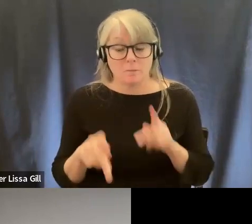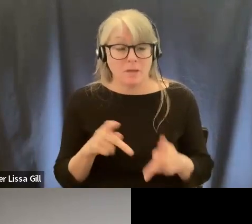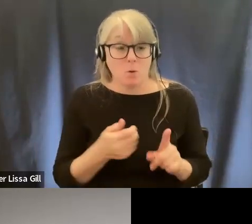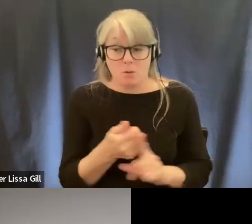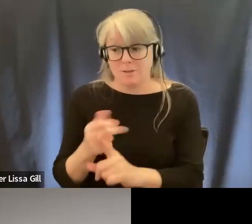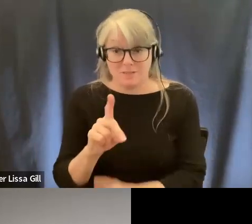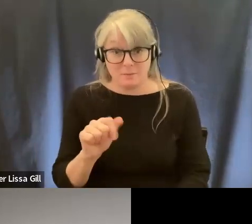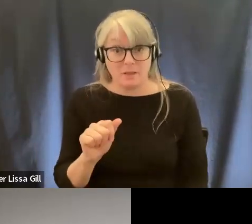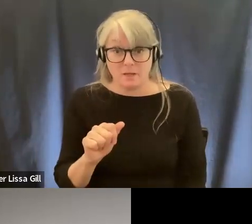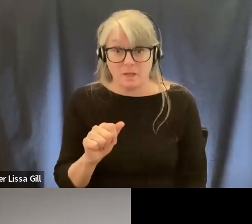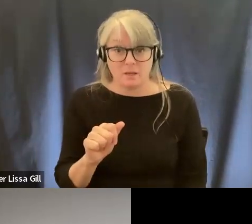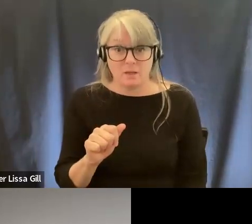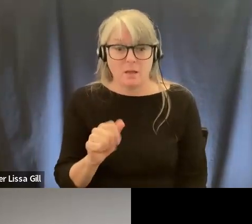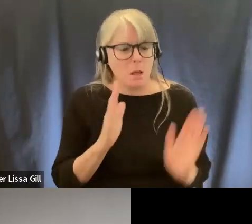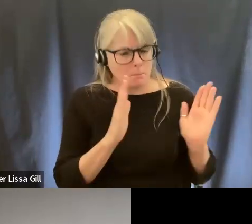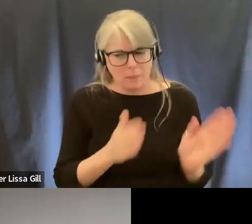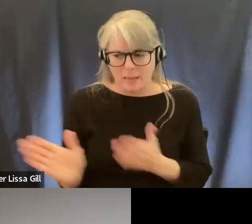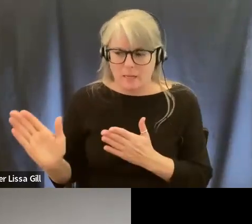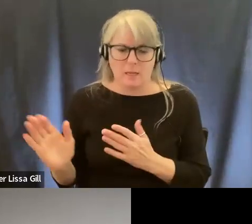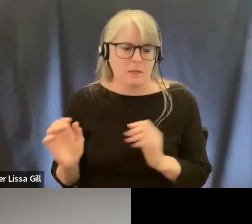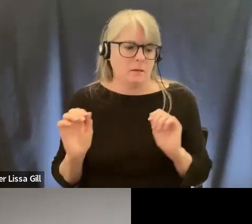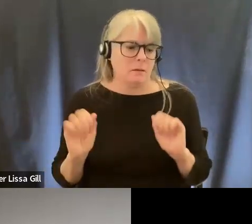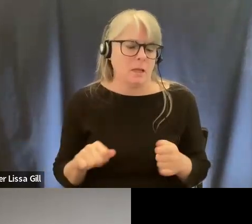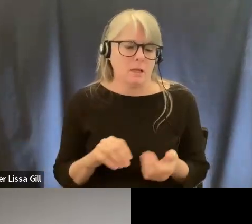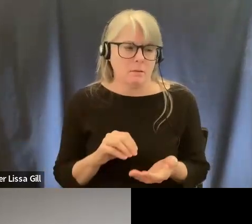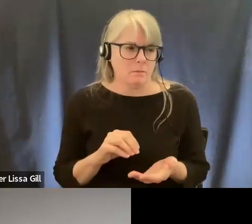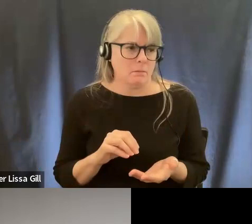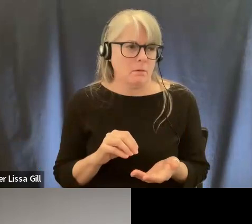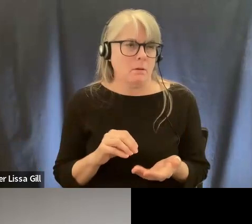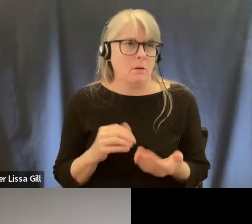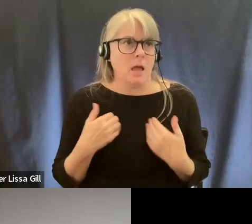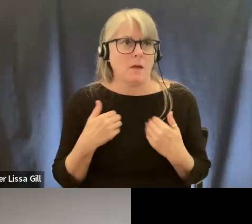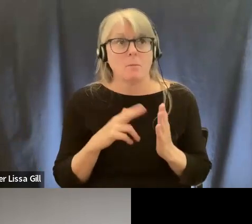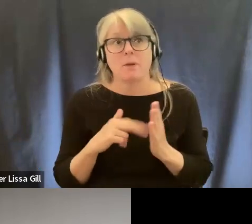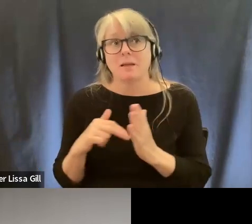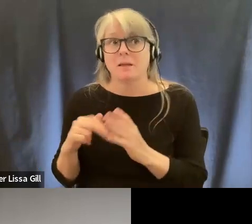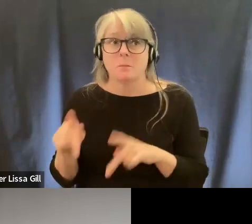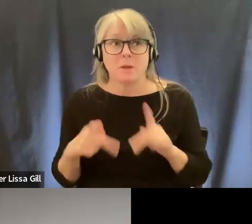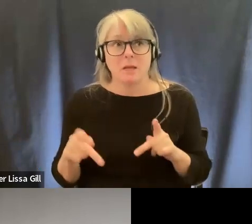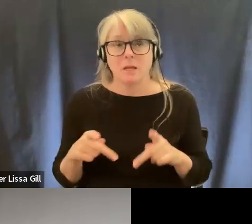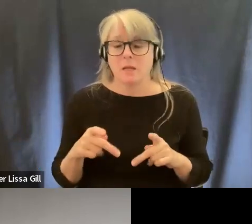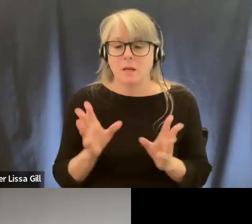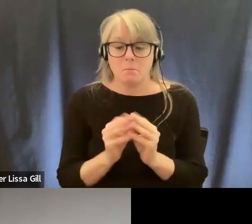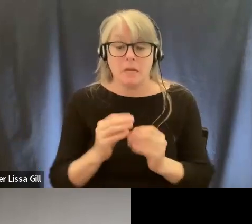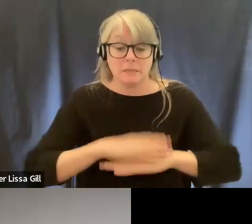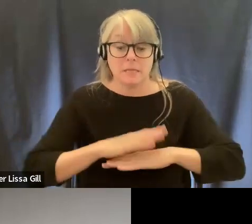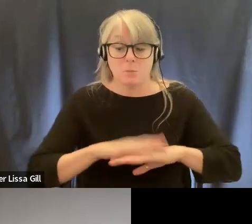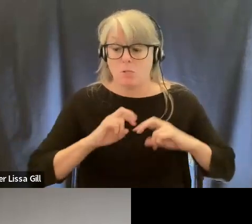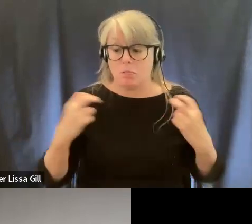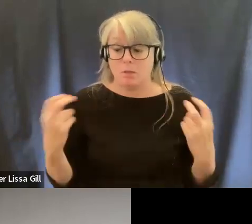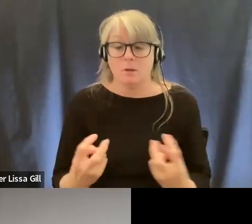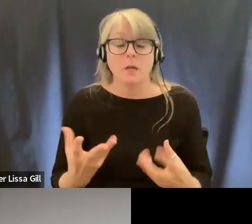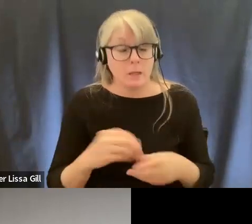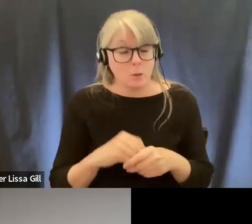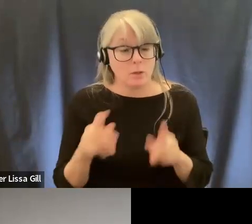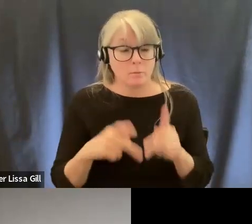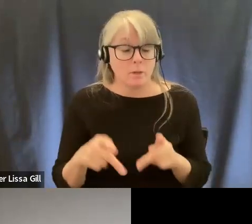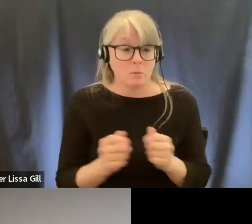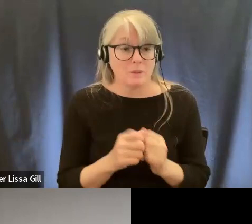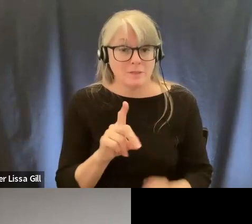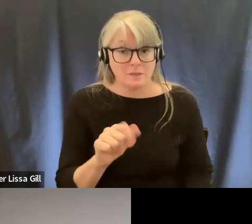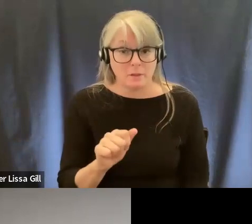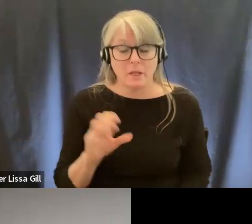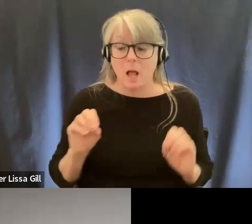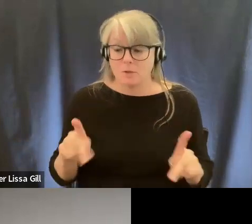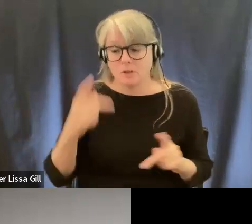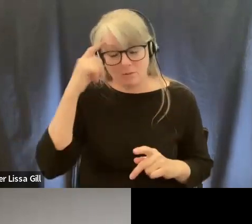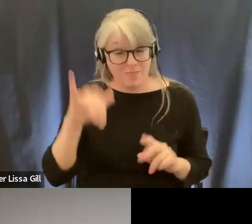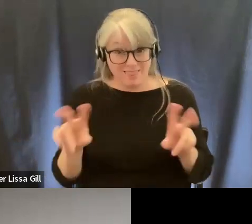Whether it's planning, I mean, you could put you know, do a painting of people at a meeting table discussing and including people with disabilities, opportunities for that theme are absolutely endless.